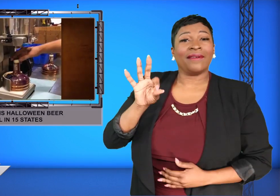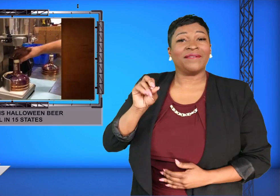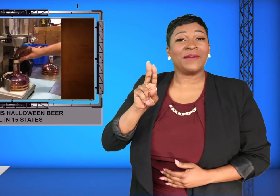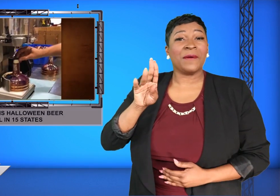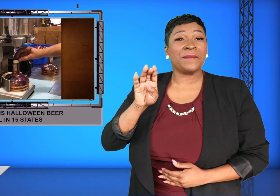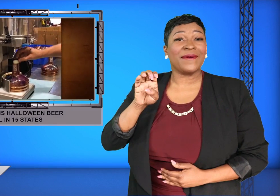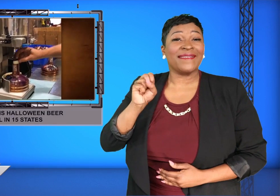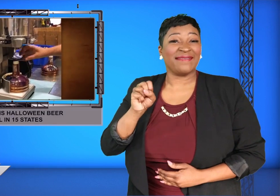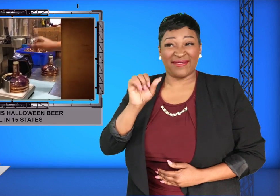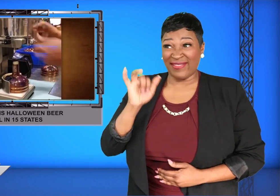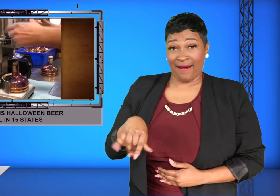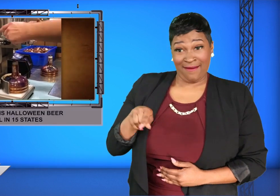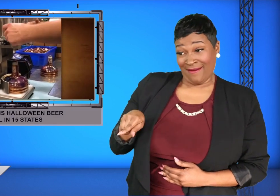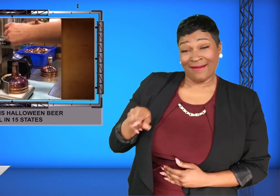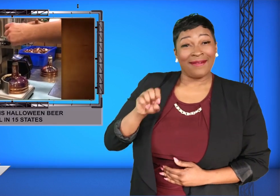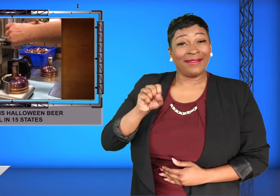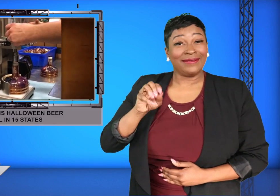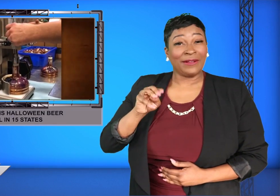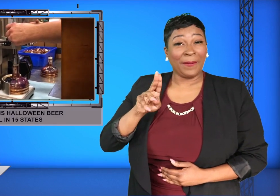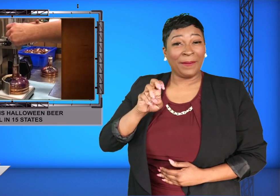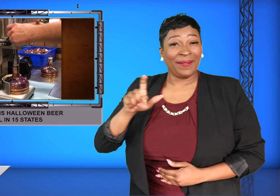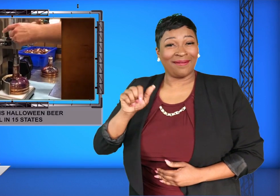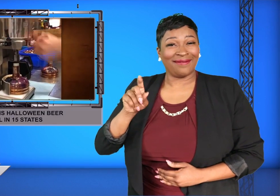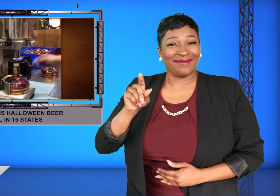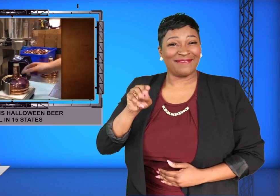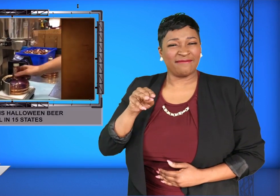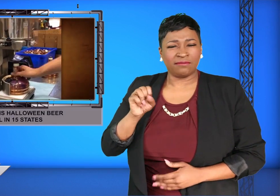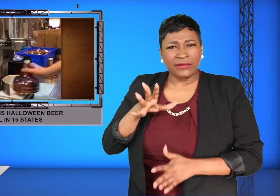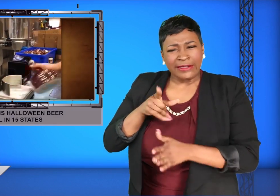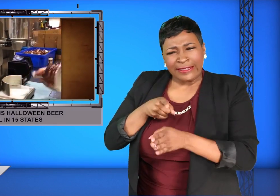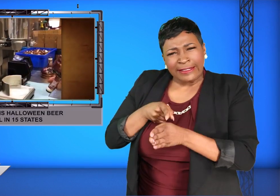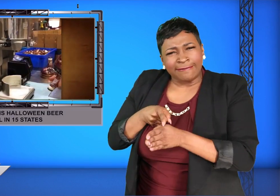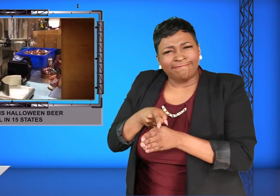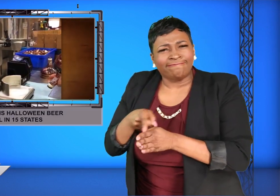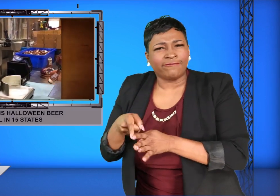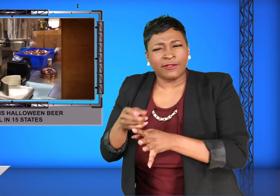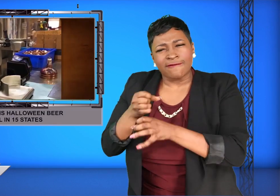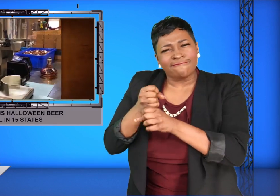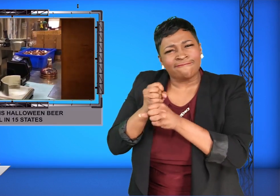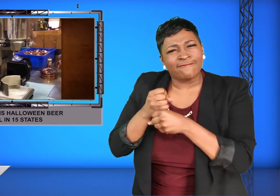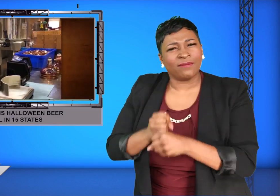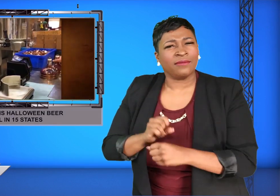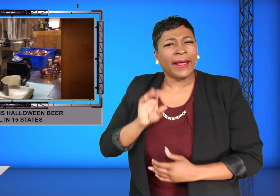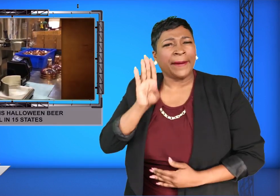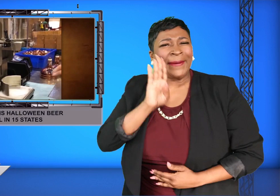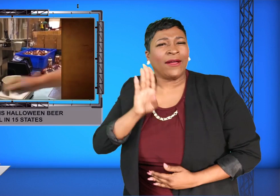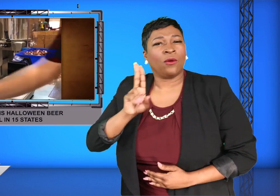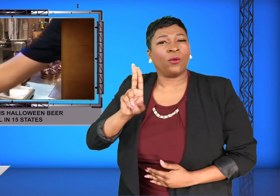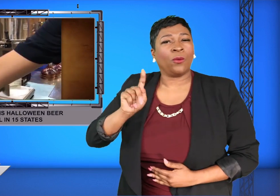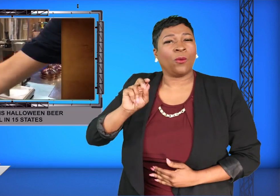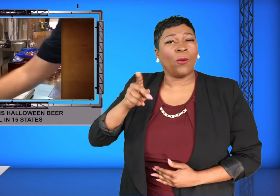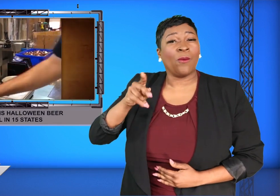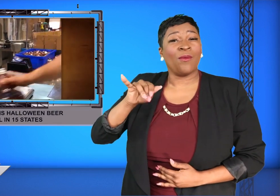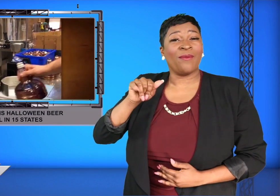According to Forbes, this is Samuel Adams' eleventh batch of the Utopias line which they